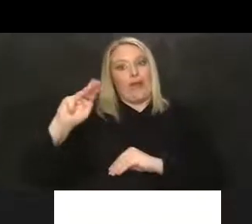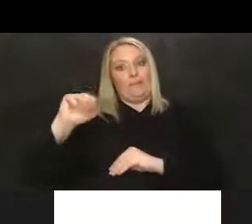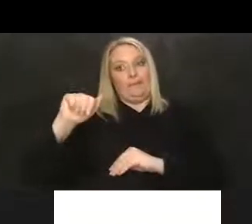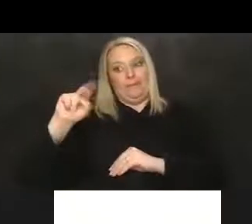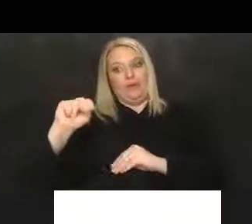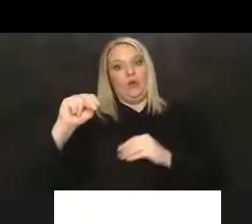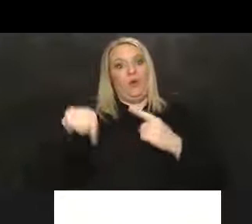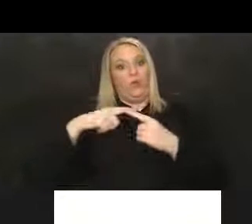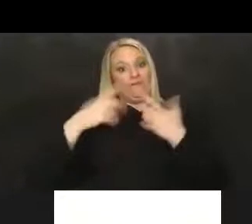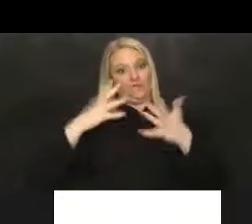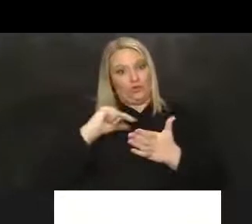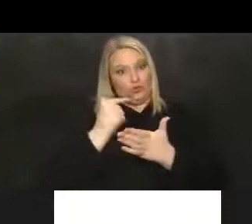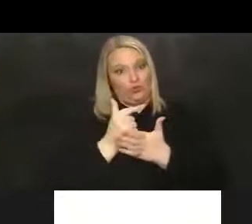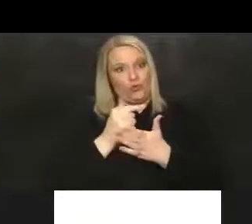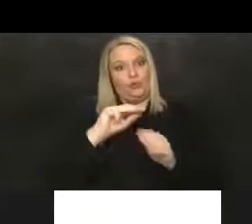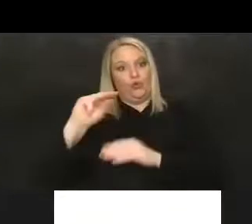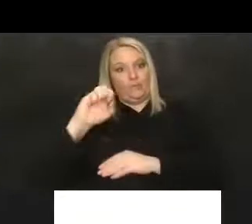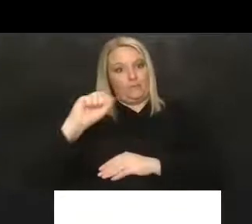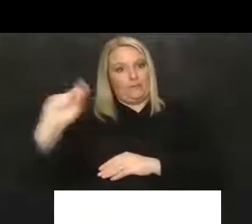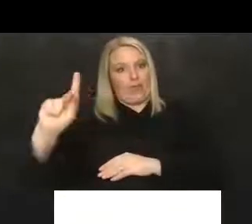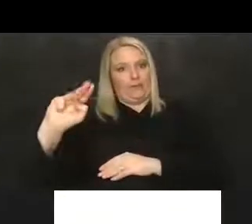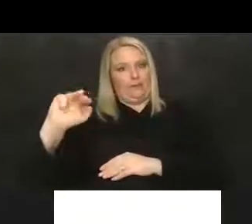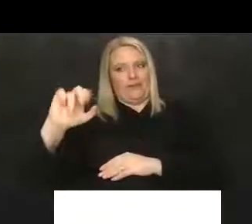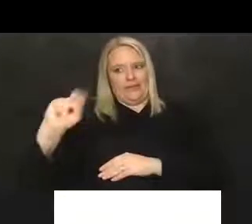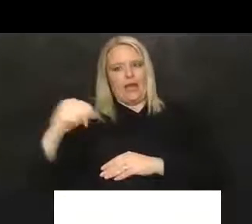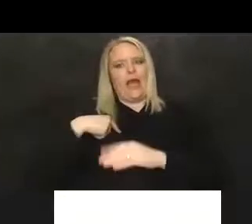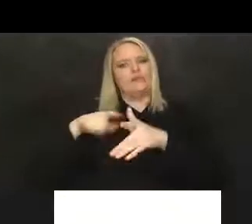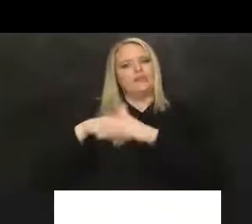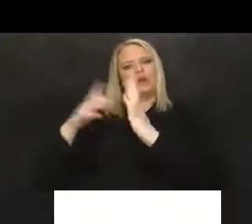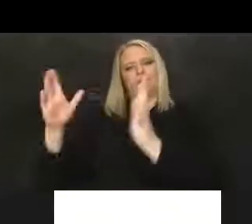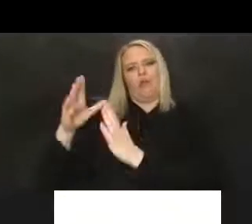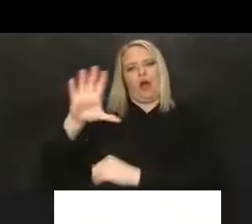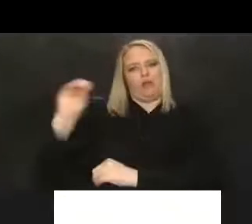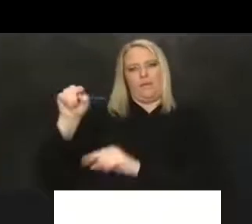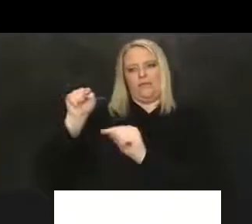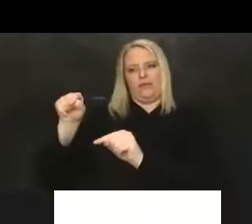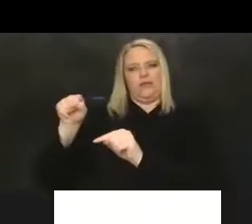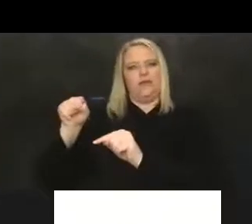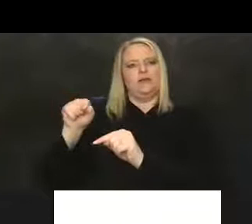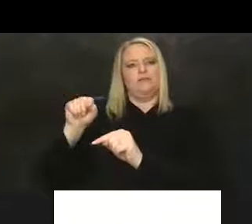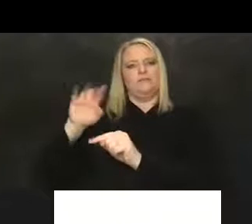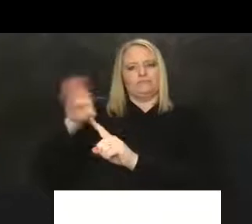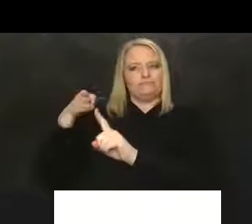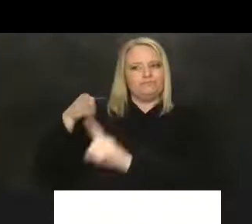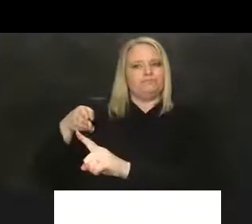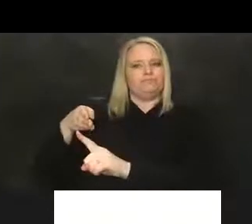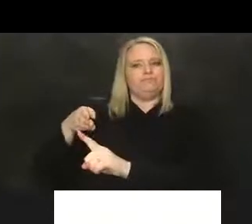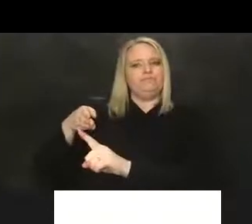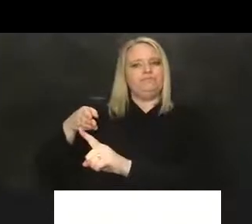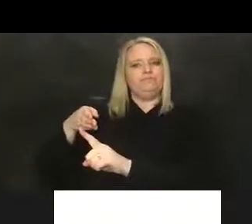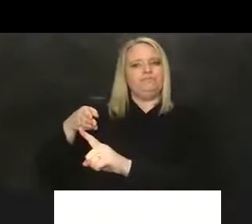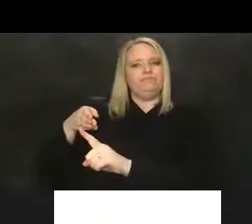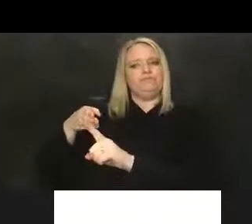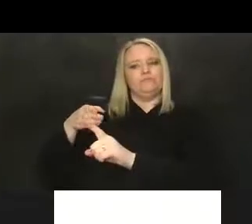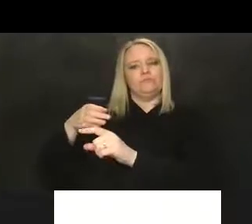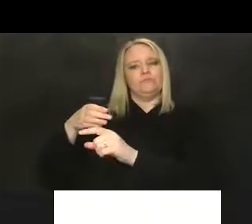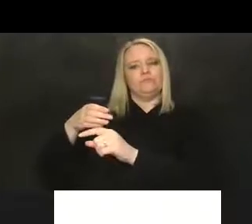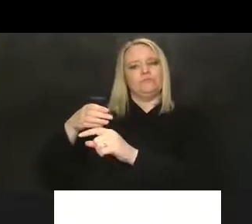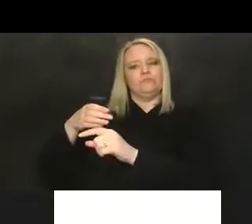I started a very small company dedicated to commissioning and producing new plays,